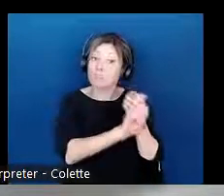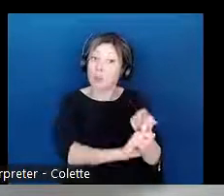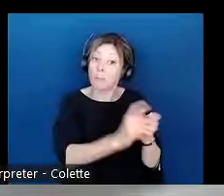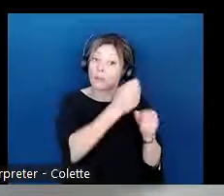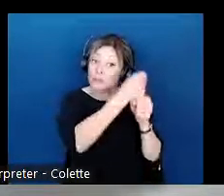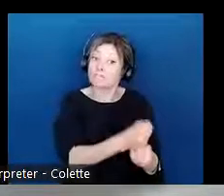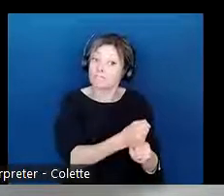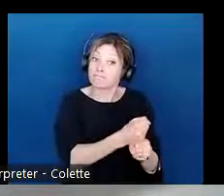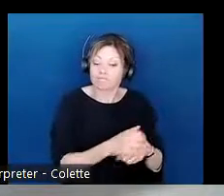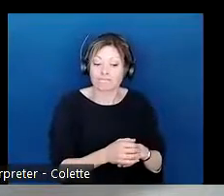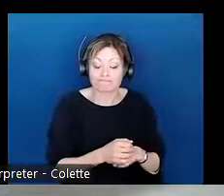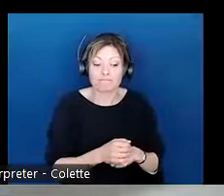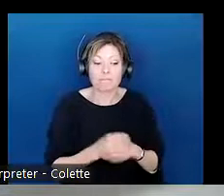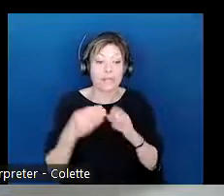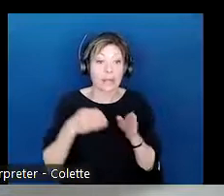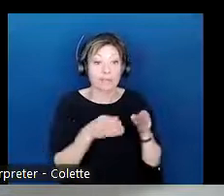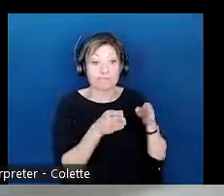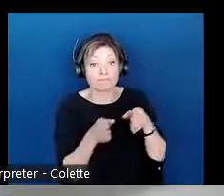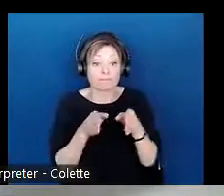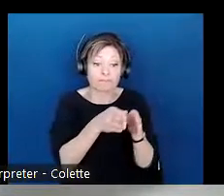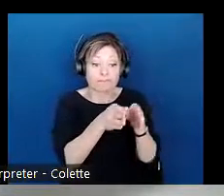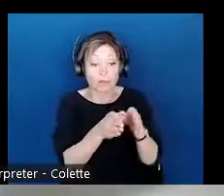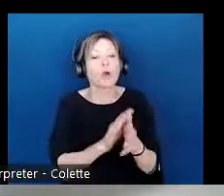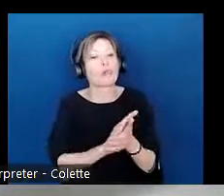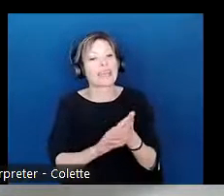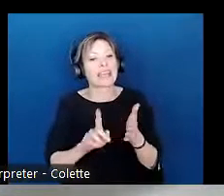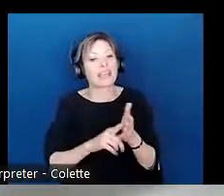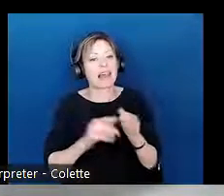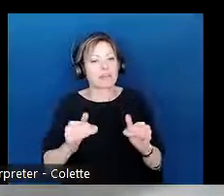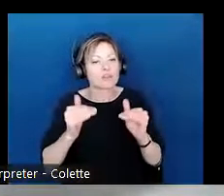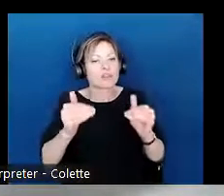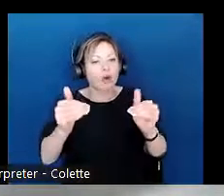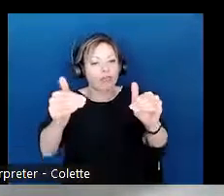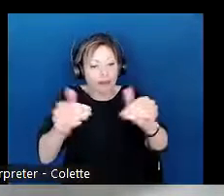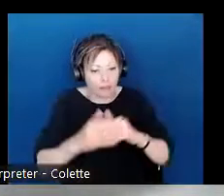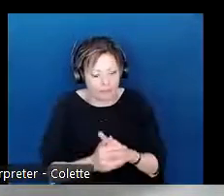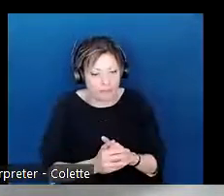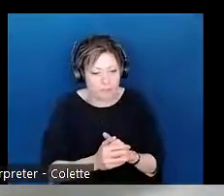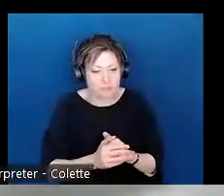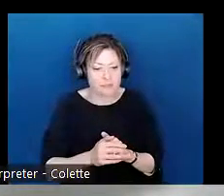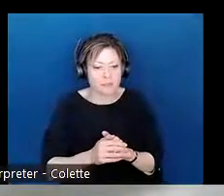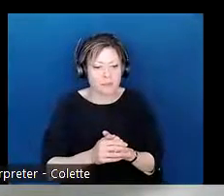um and we're further up on the heath now working a lot walking along the top Ridge